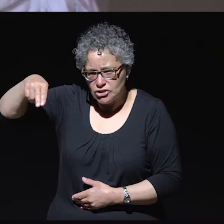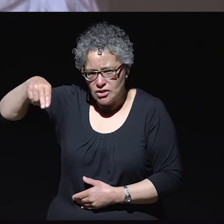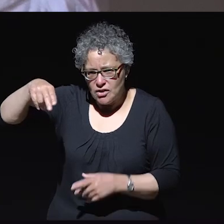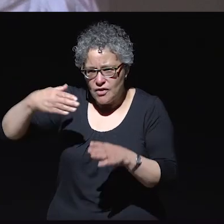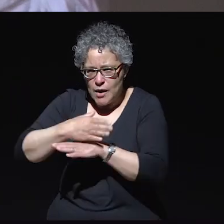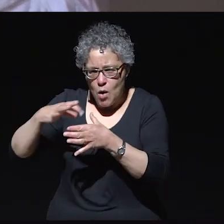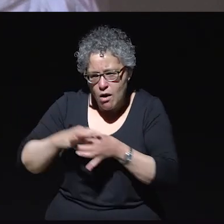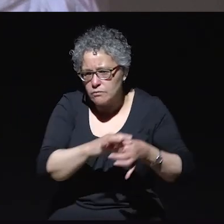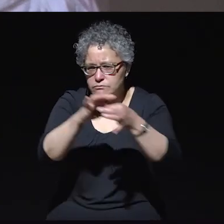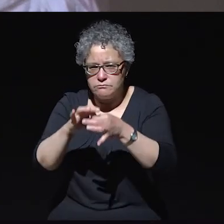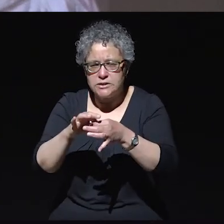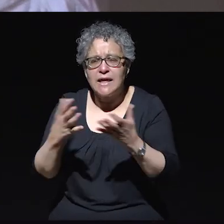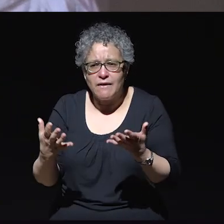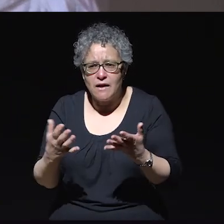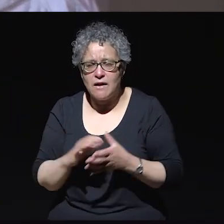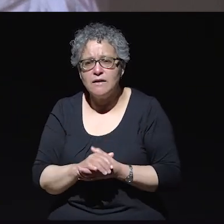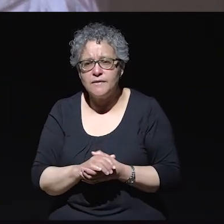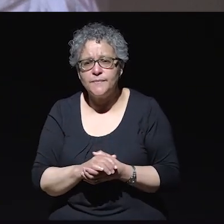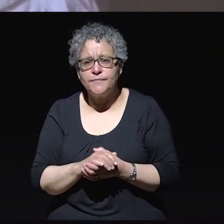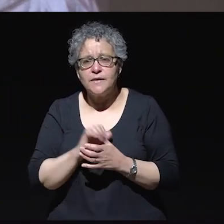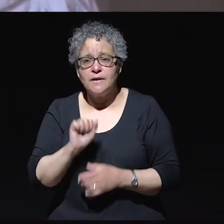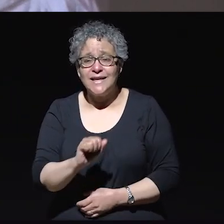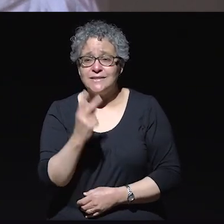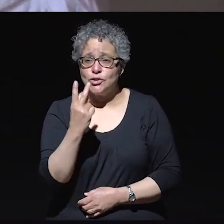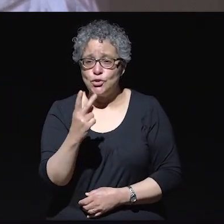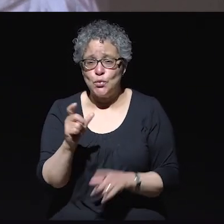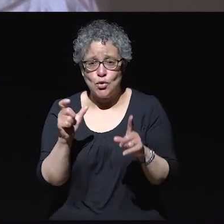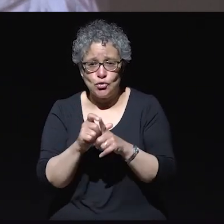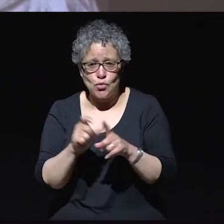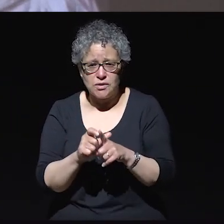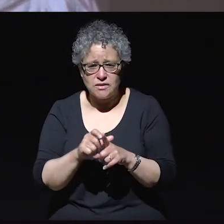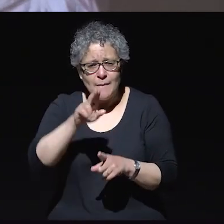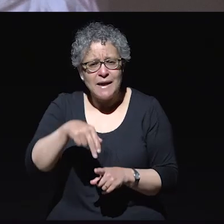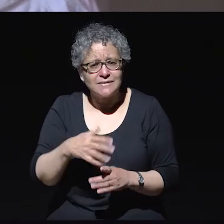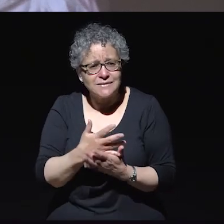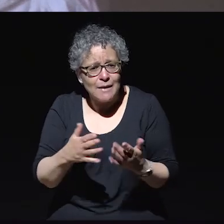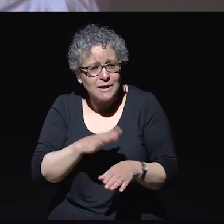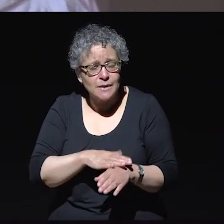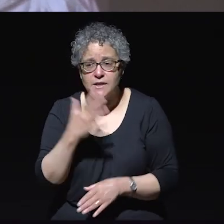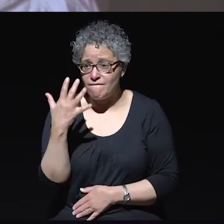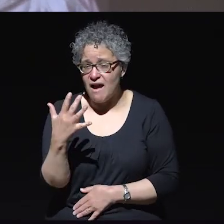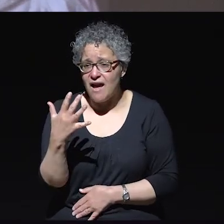And, again, he painted his two daughters at least five times actually, there's an example on the right-hand side.